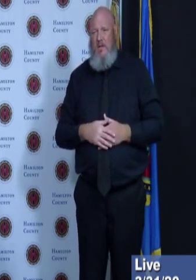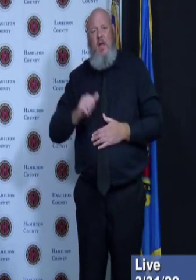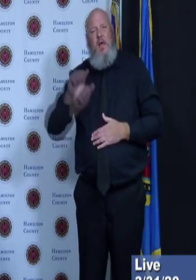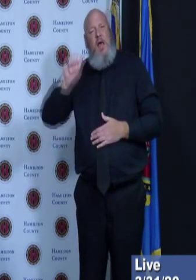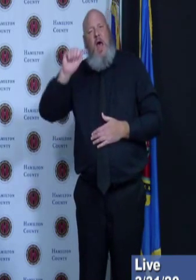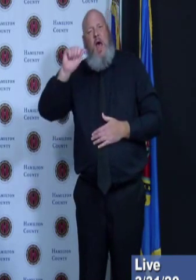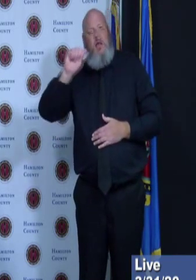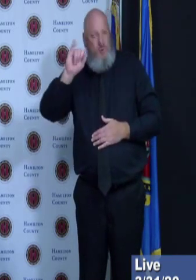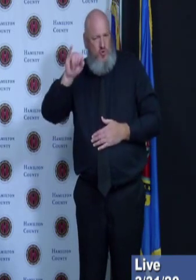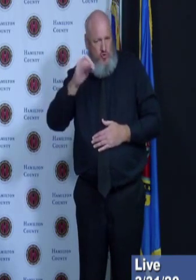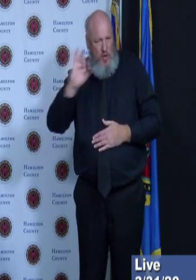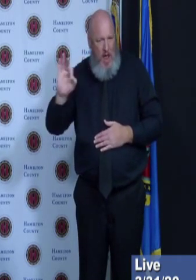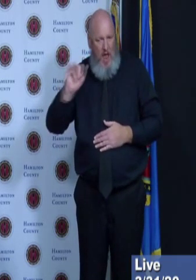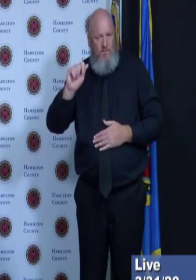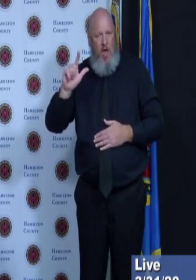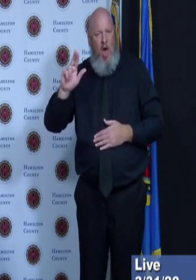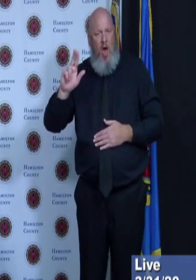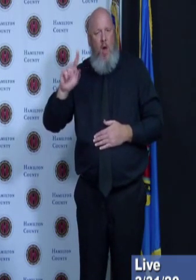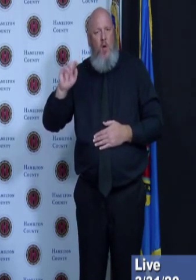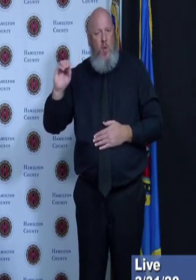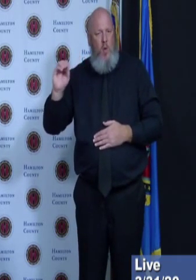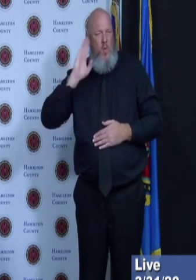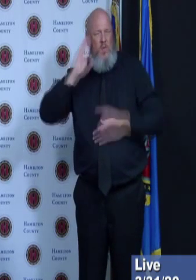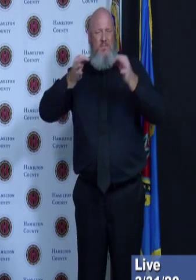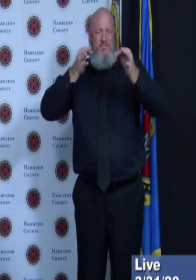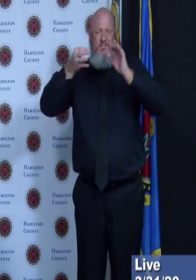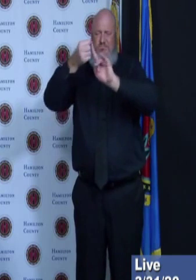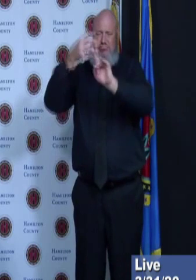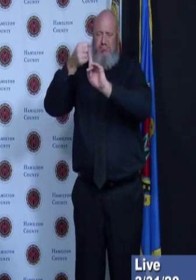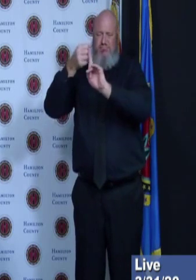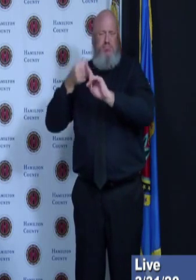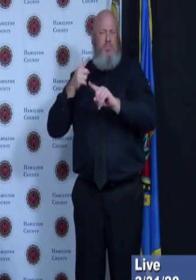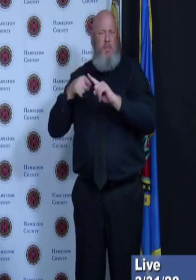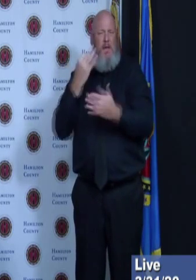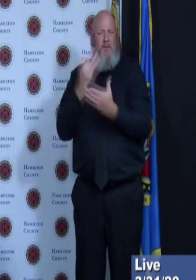conversations are going remember to in Hamilton County that we have departments